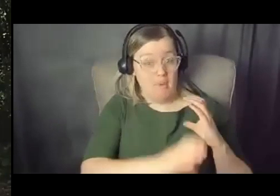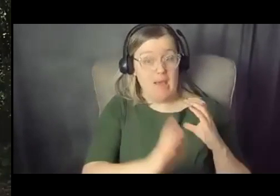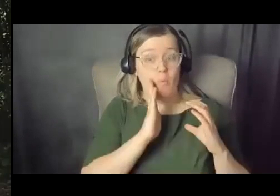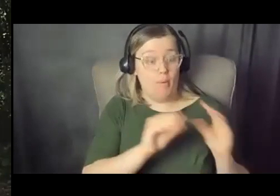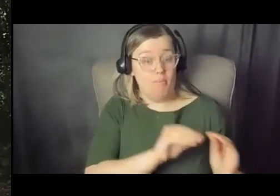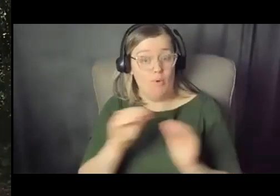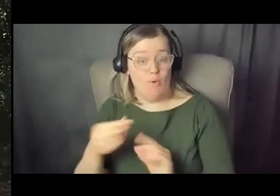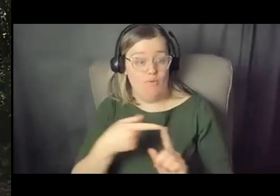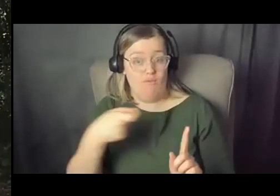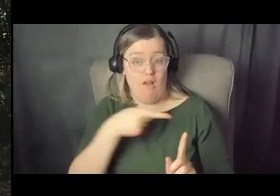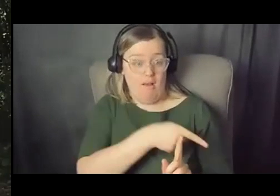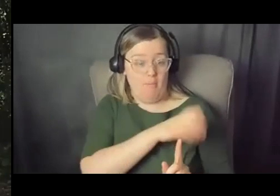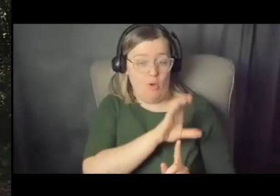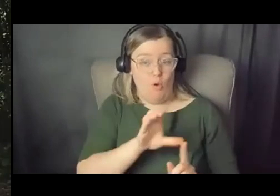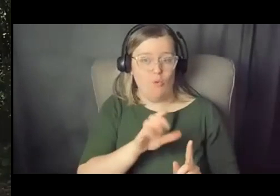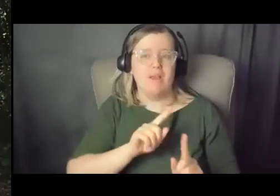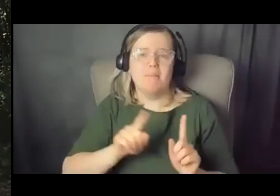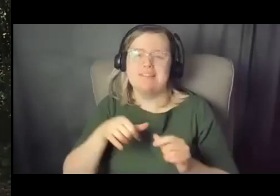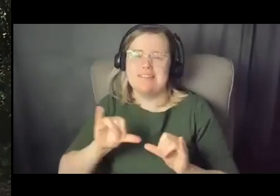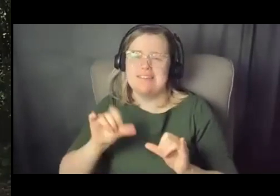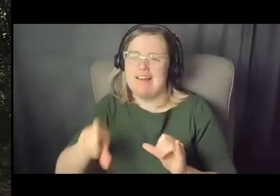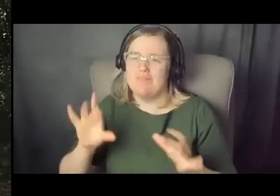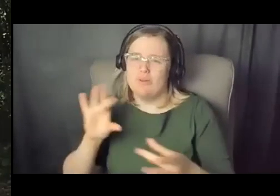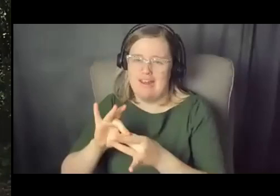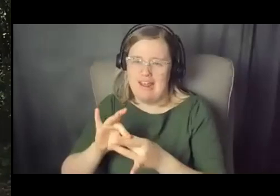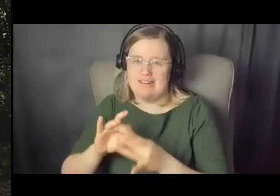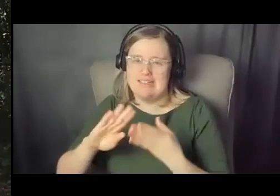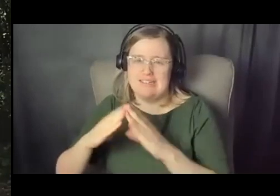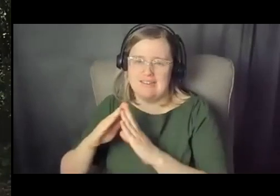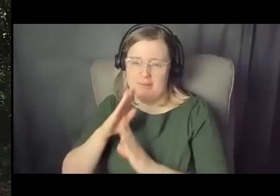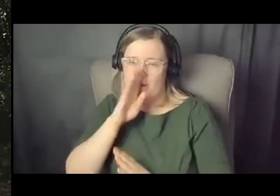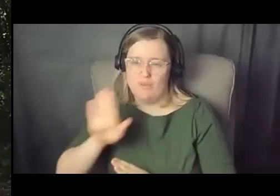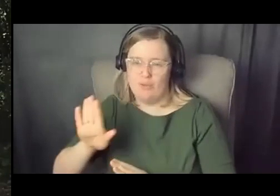Creek, but we need to maintain that connection to the City of Bellevue system.